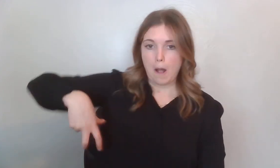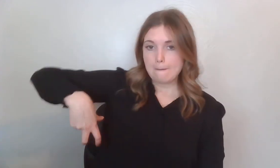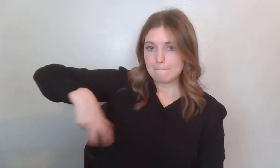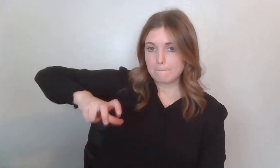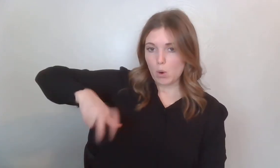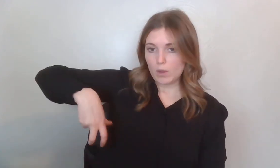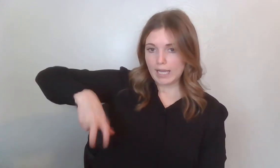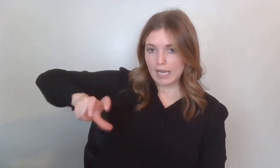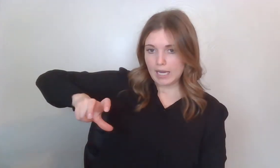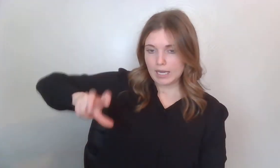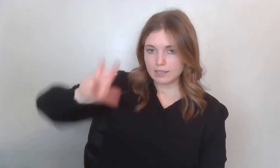BOWLING